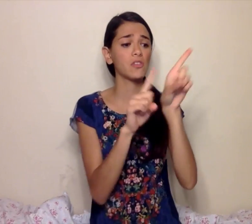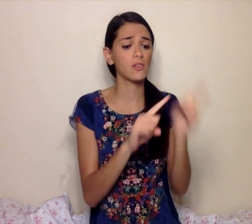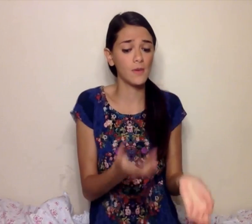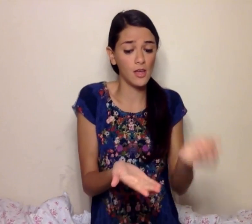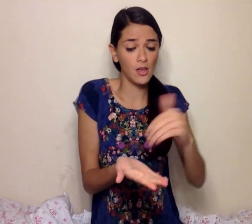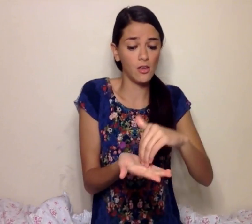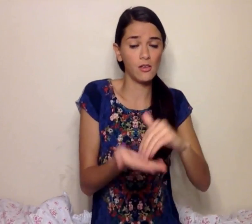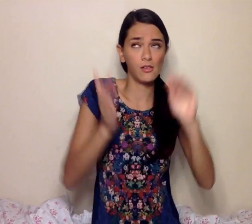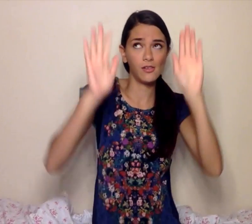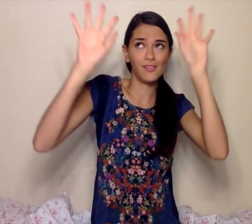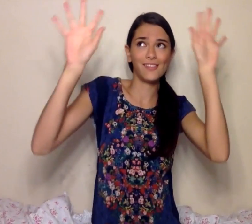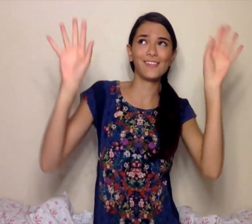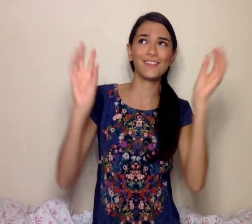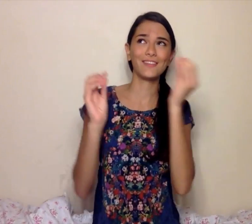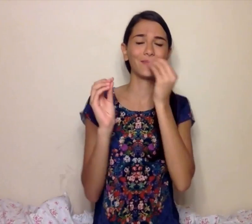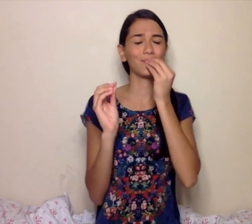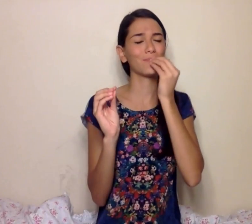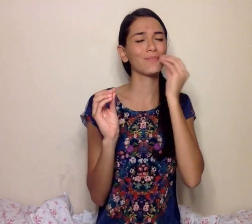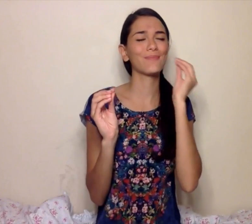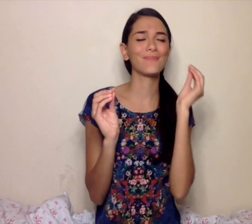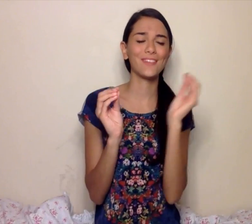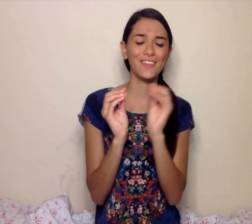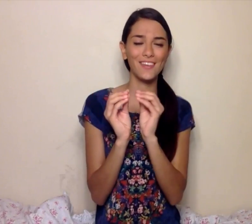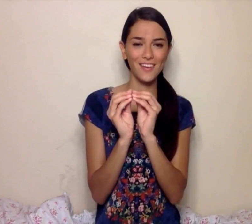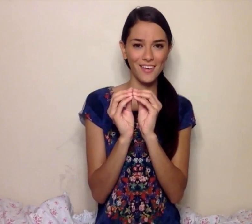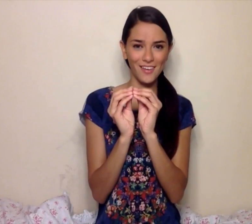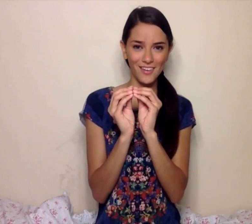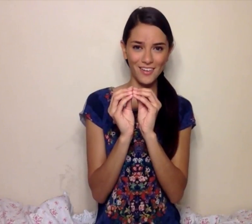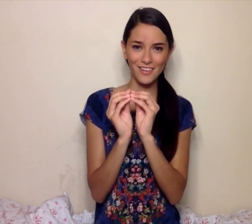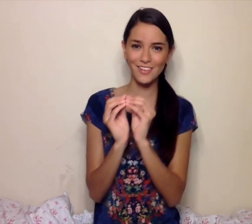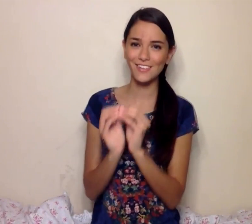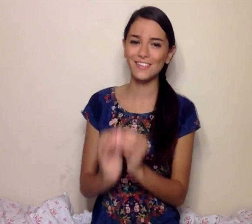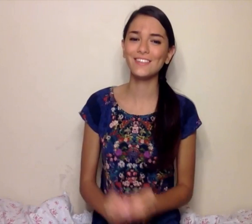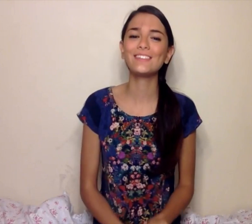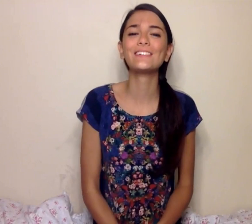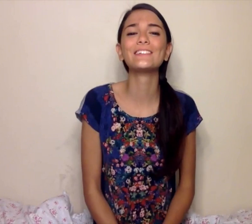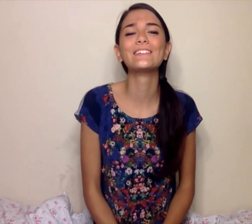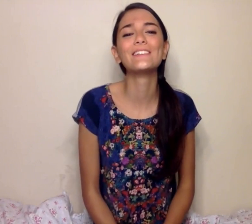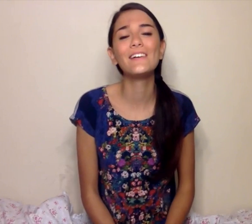Kiss me under the light of a thousand stars